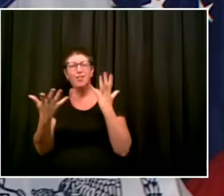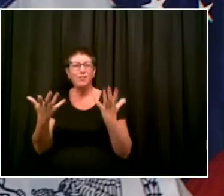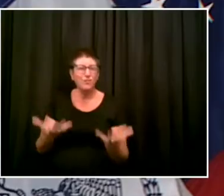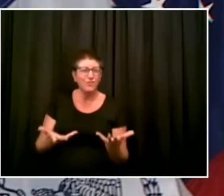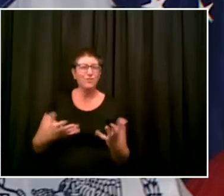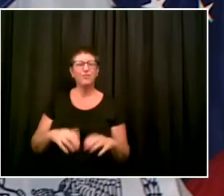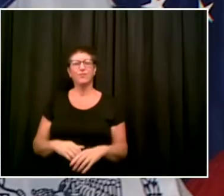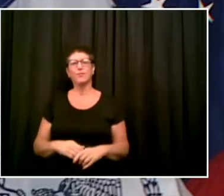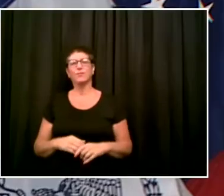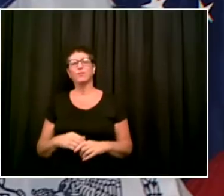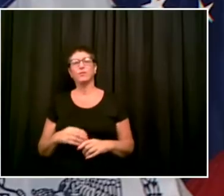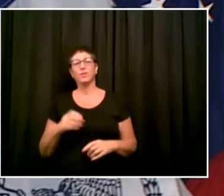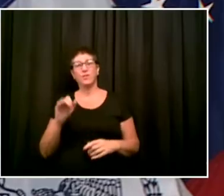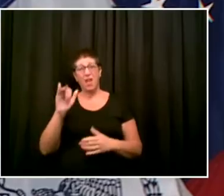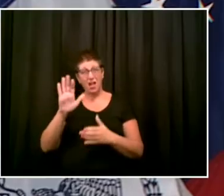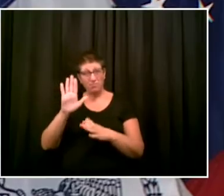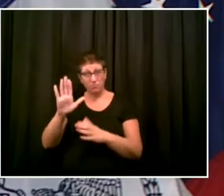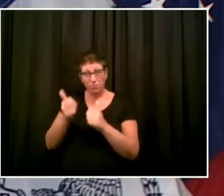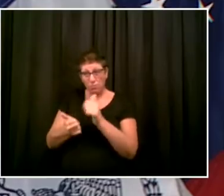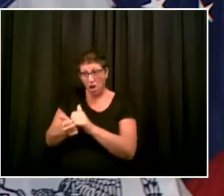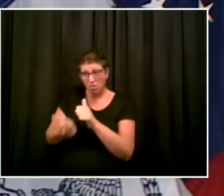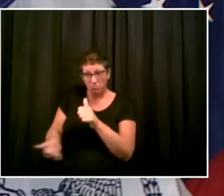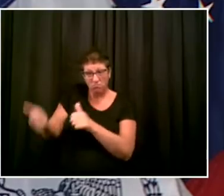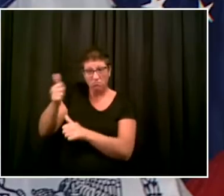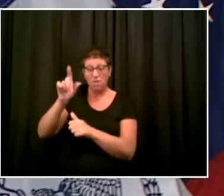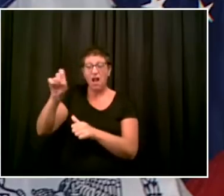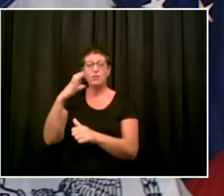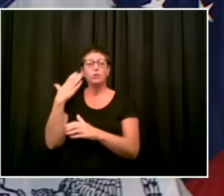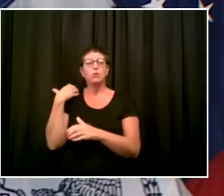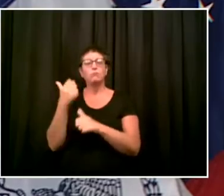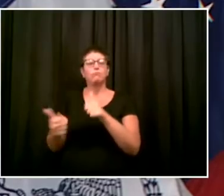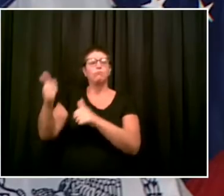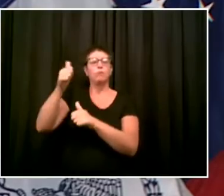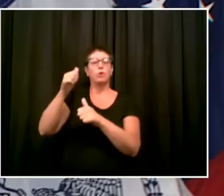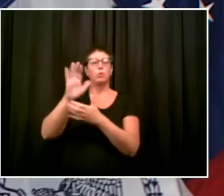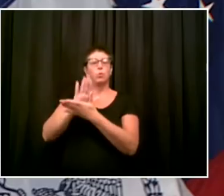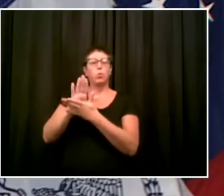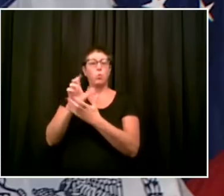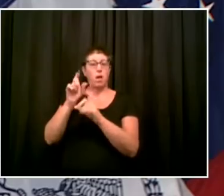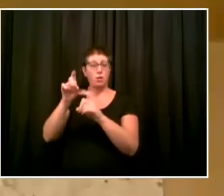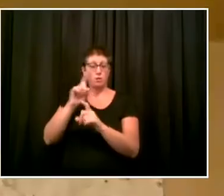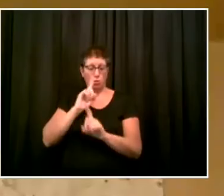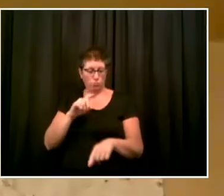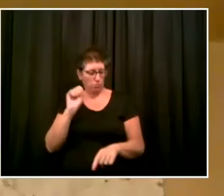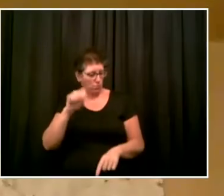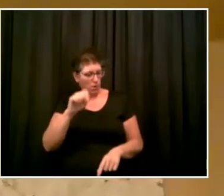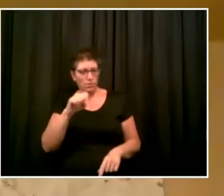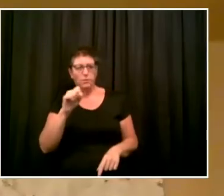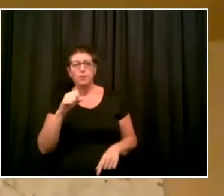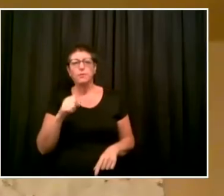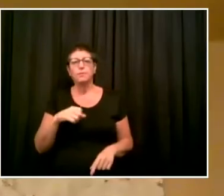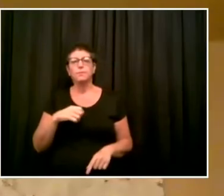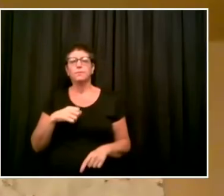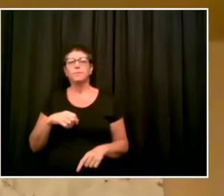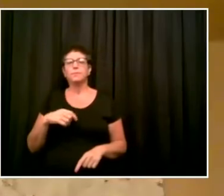I THINK WE WILL DO BETTER BECAUSTHE ERE HAS BEEN MORE TIME TO REPAIR BUT I THINK IT S IAN INTRINSIC PROBLEM WITH REMOTE LEARNNIG . CHANCELLOR CARRANZA DO YOU